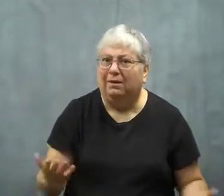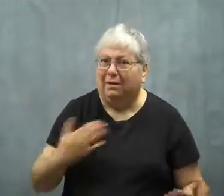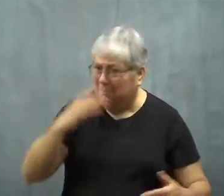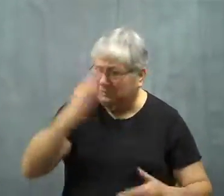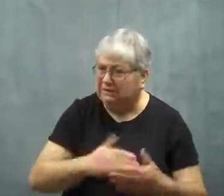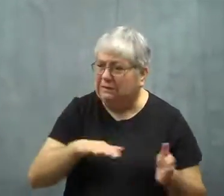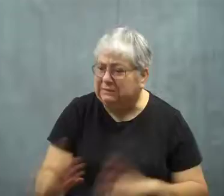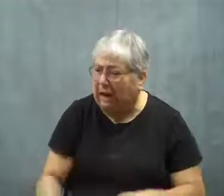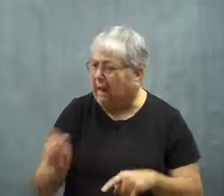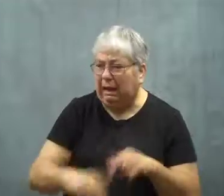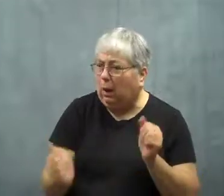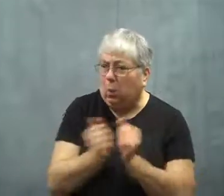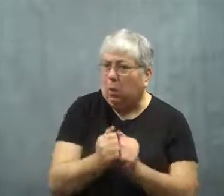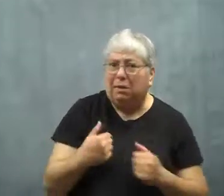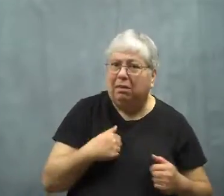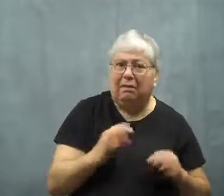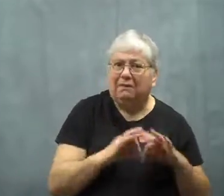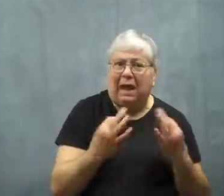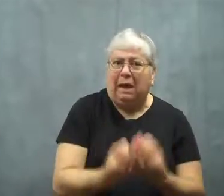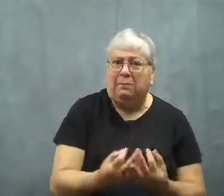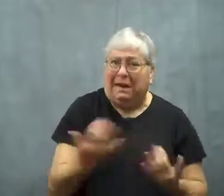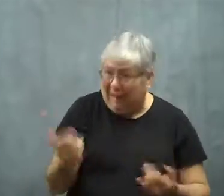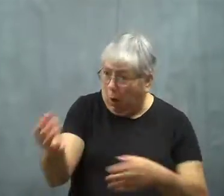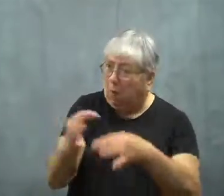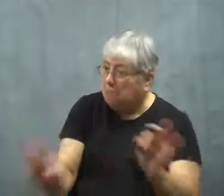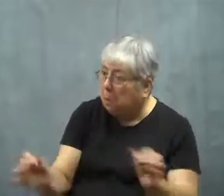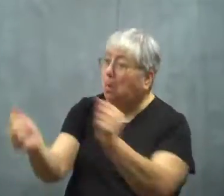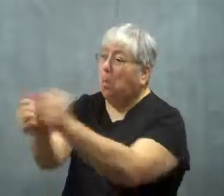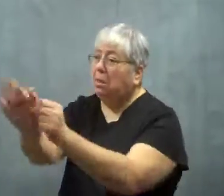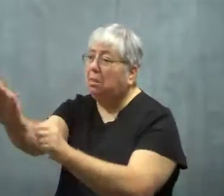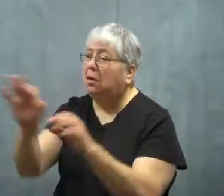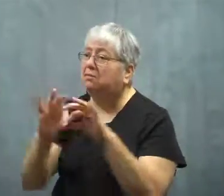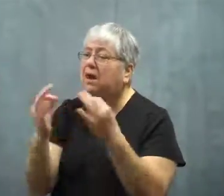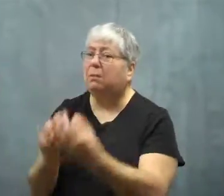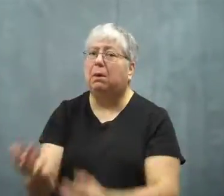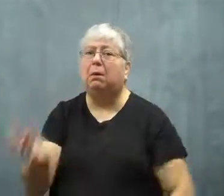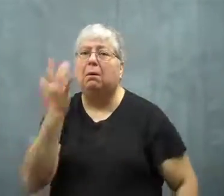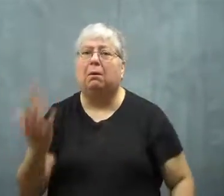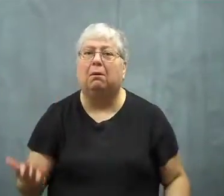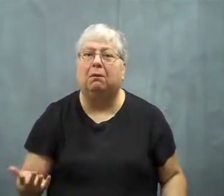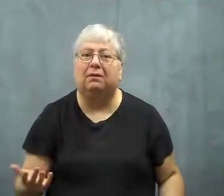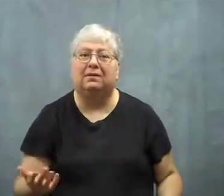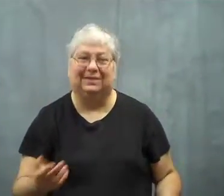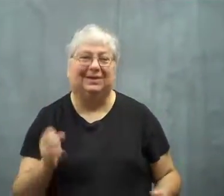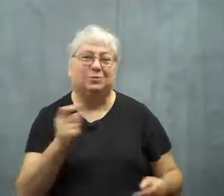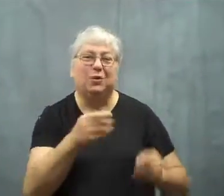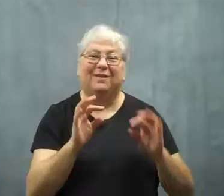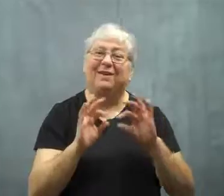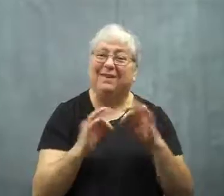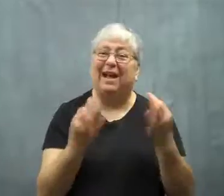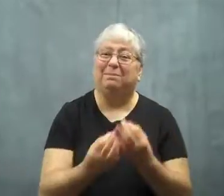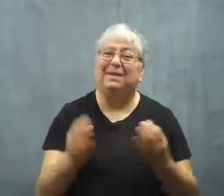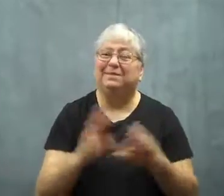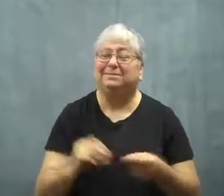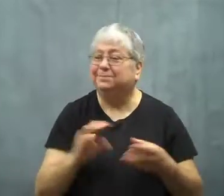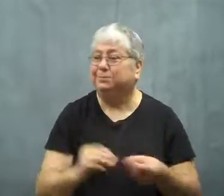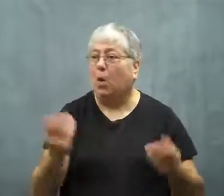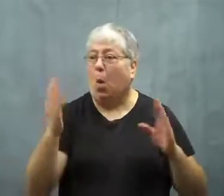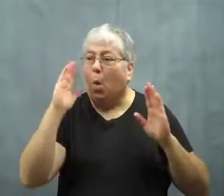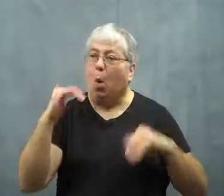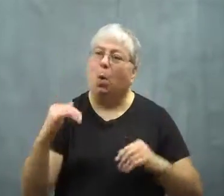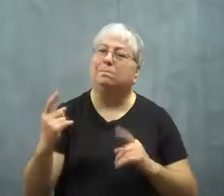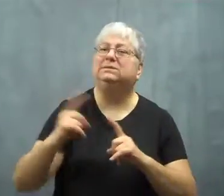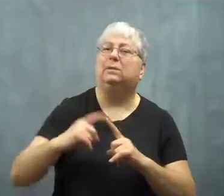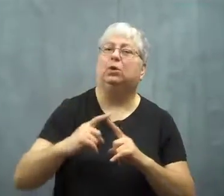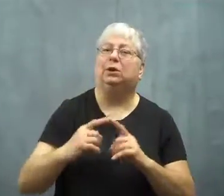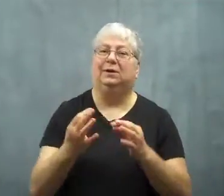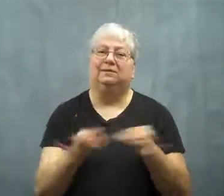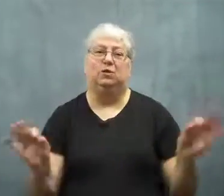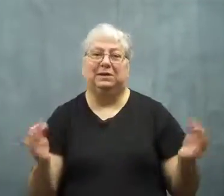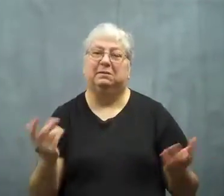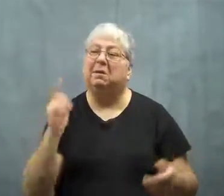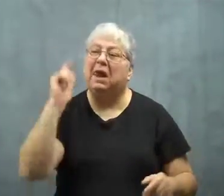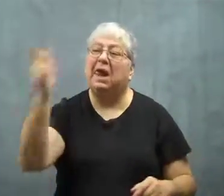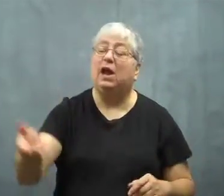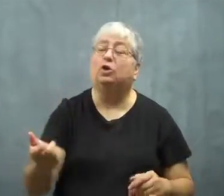They felt their son was dead and couldn't be with his family,